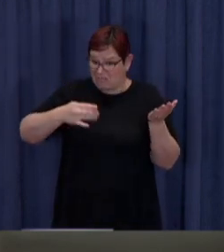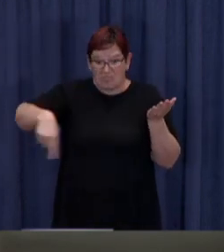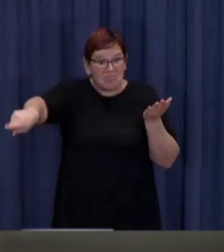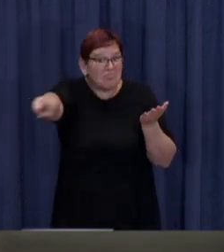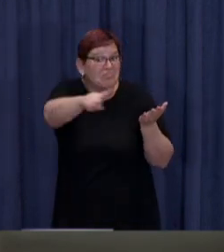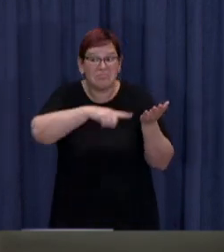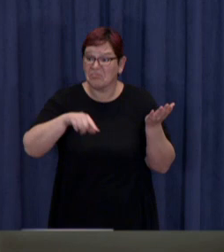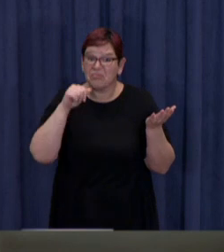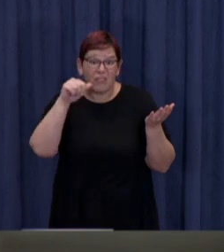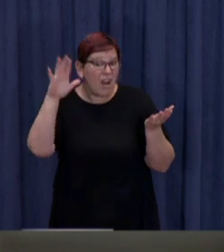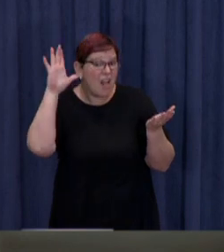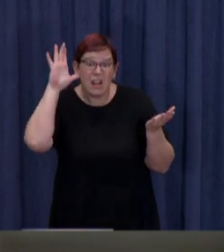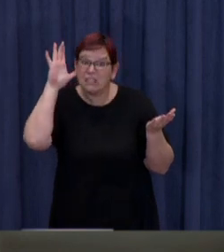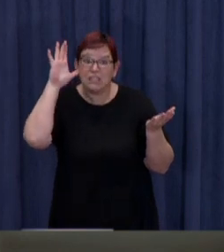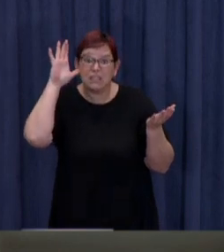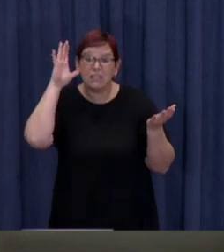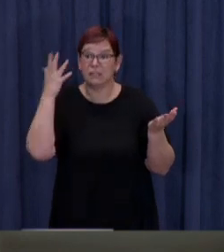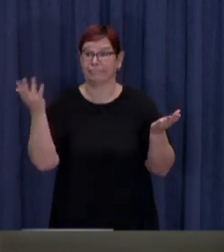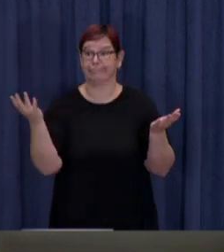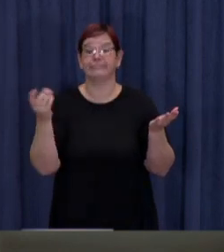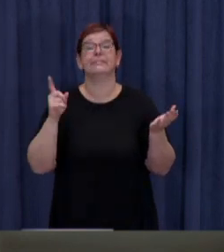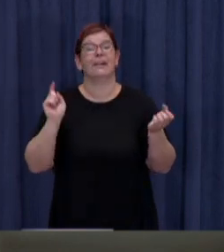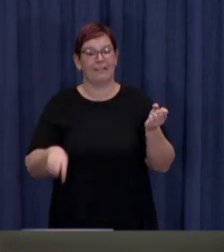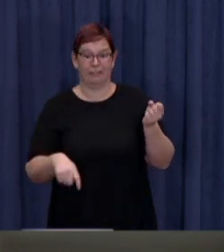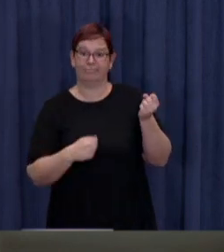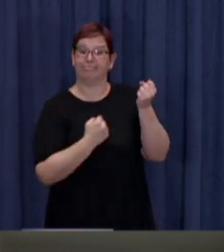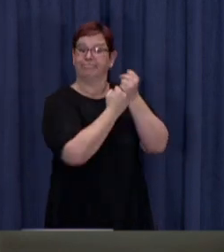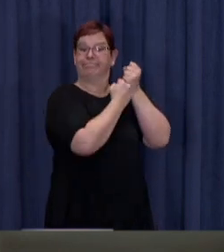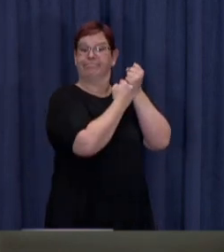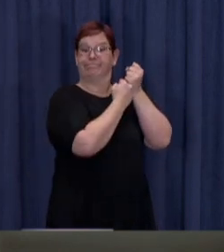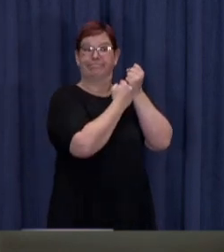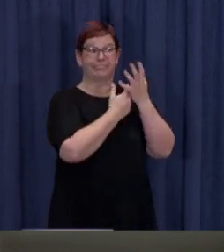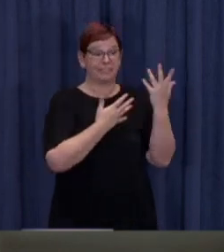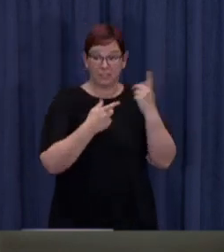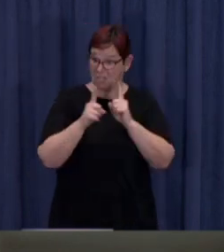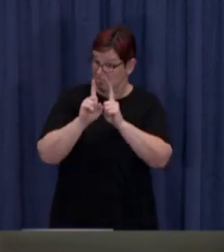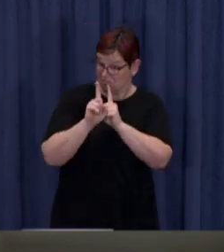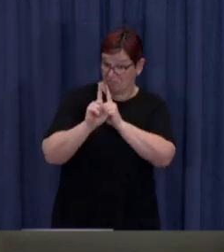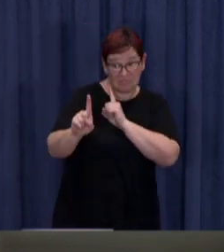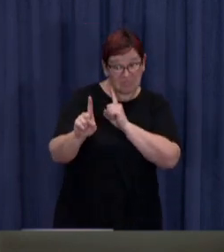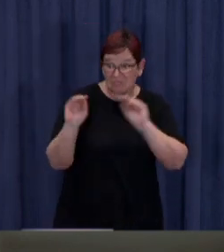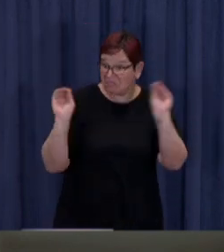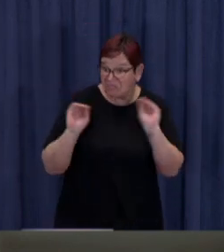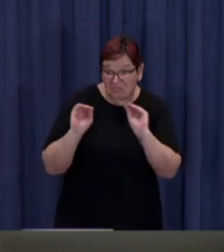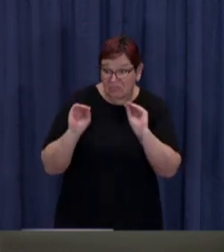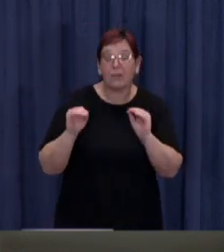themselves two metres from others and the need for those who recently have travelled to self isolate